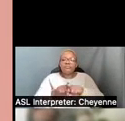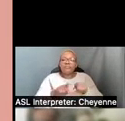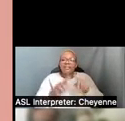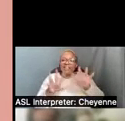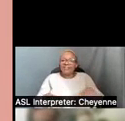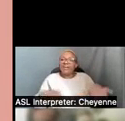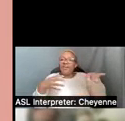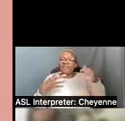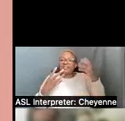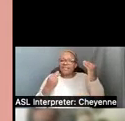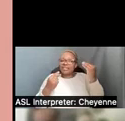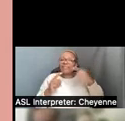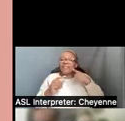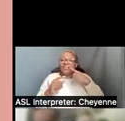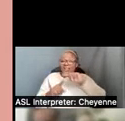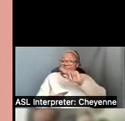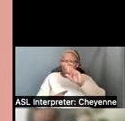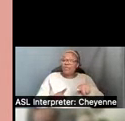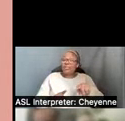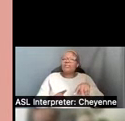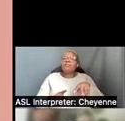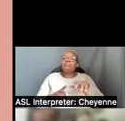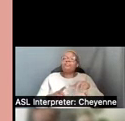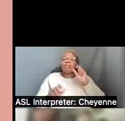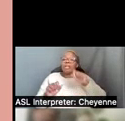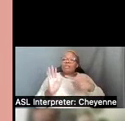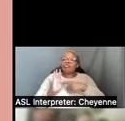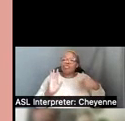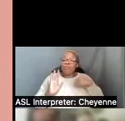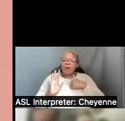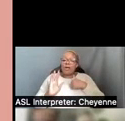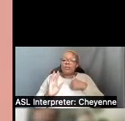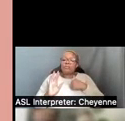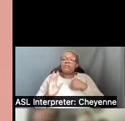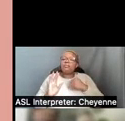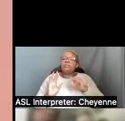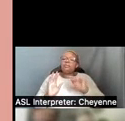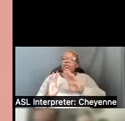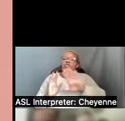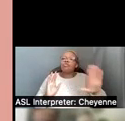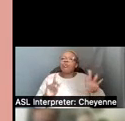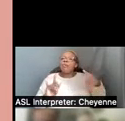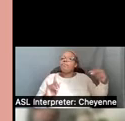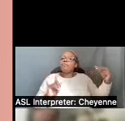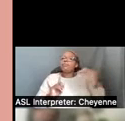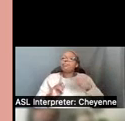And it's a question that can really show us how you're kind of seeing the life of this film.